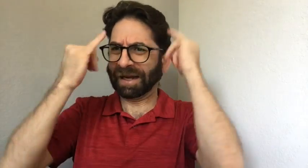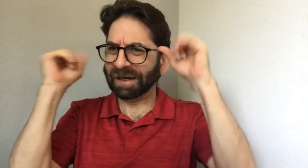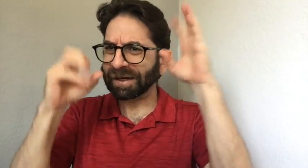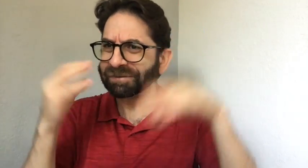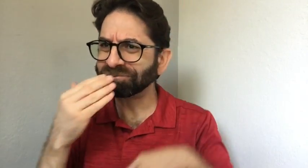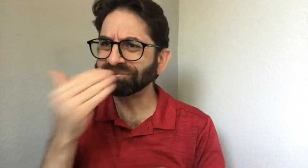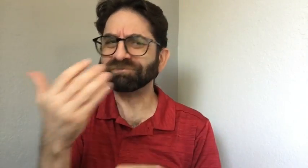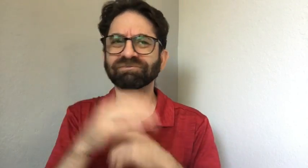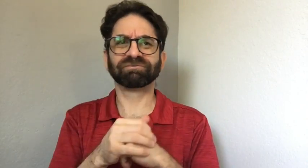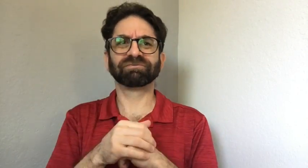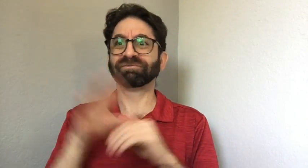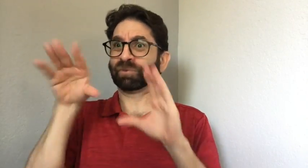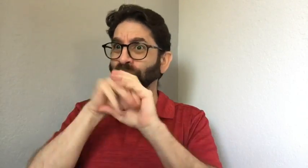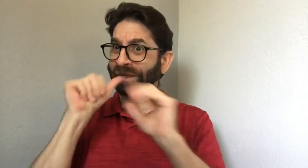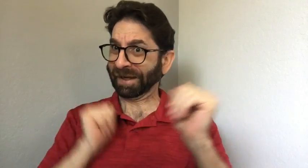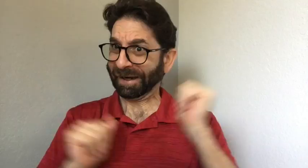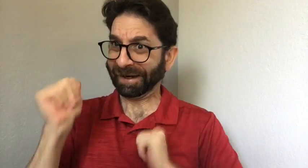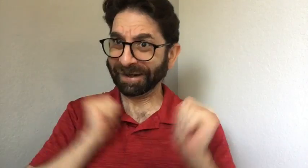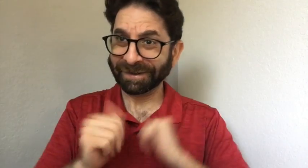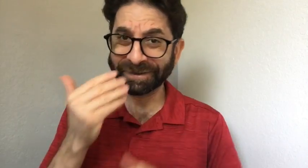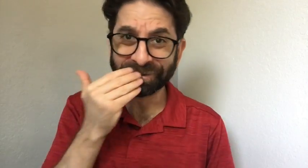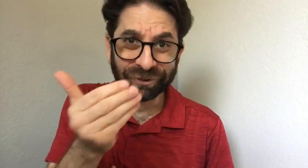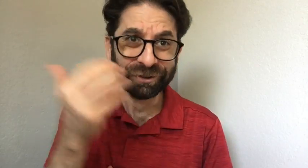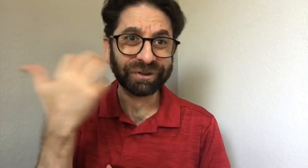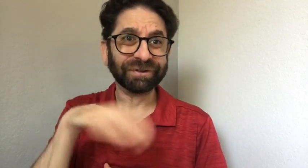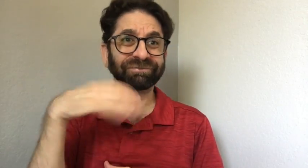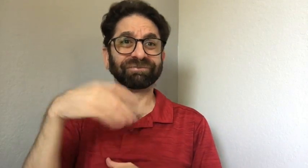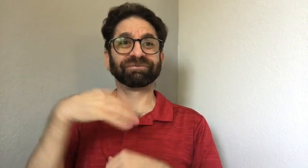editing. Incredibly competent, great ideas there. Also good